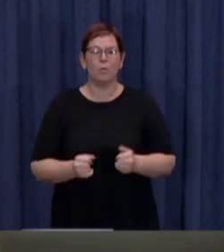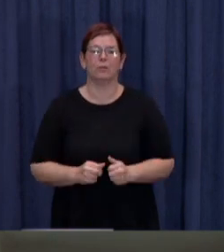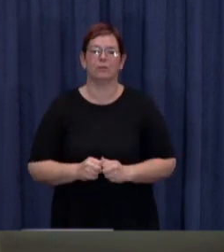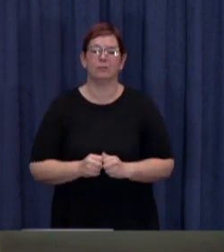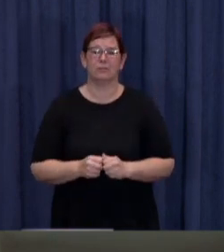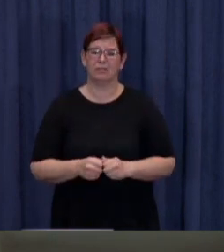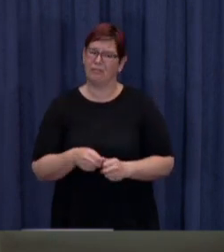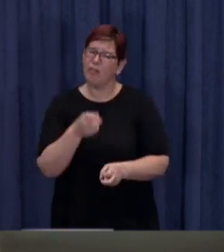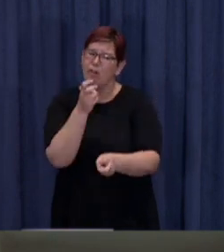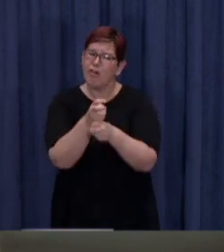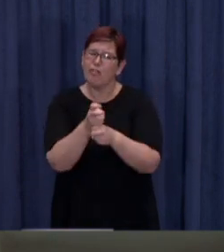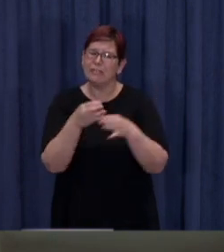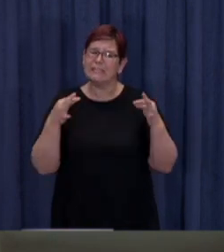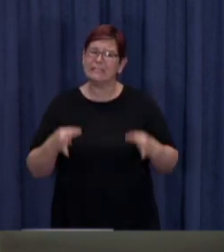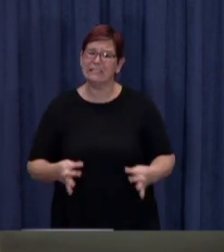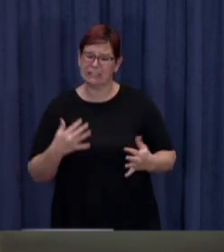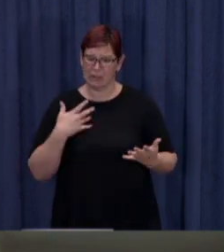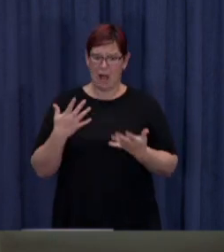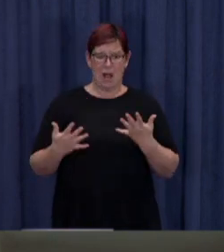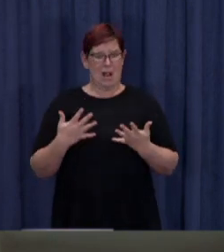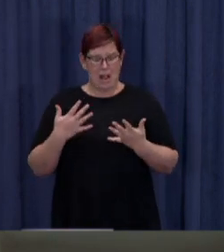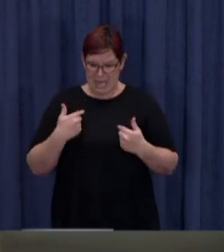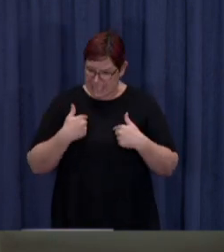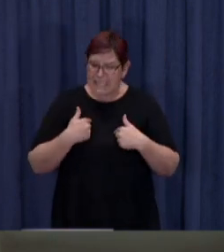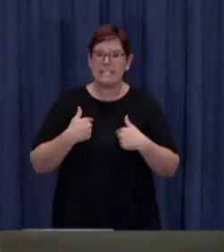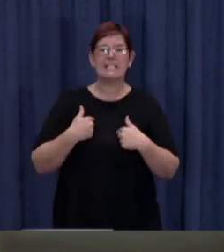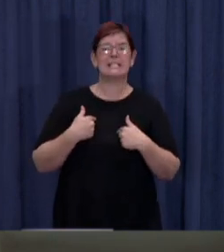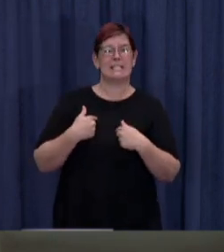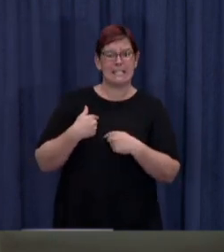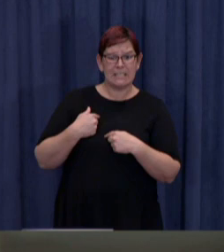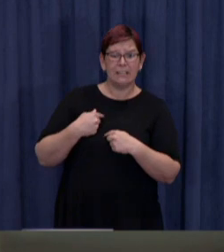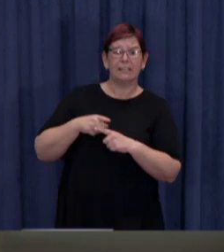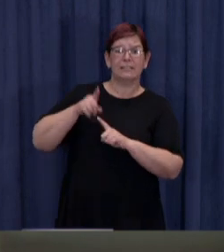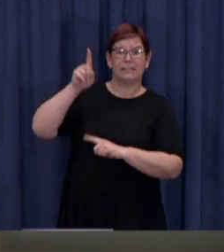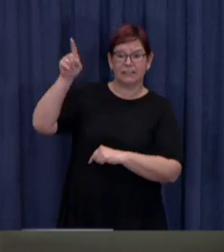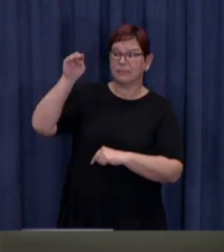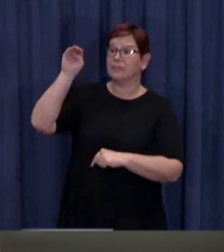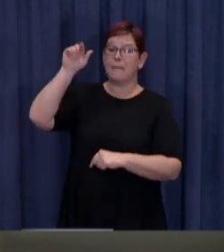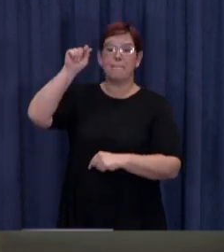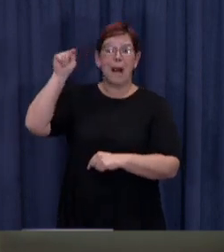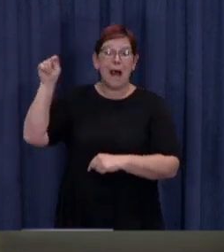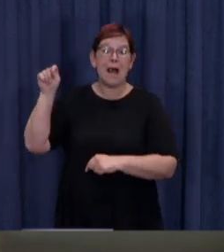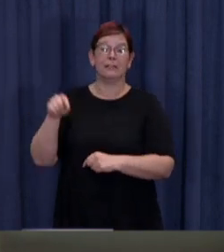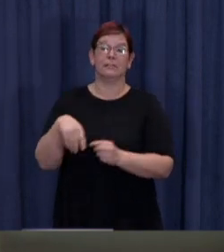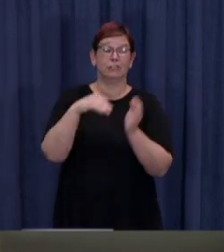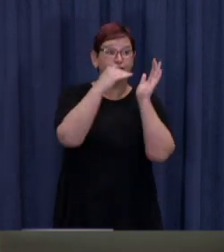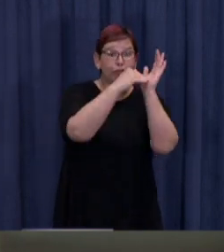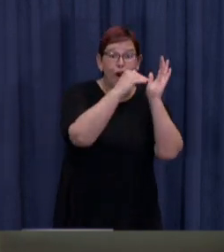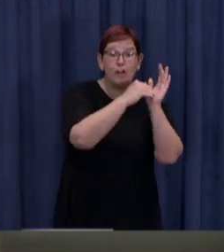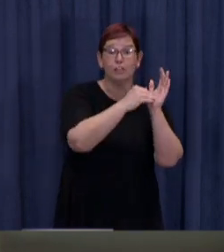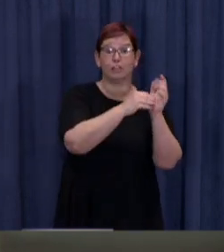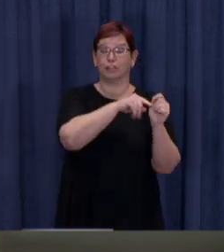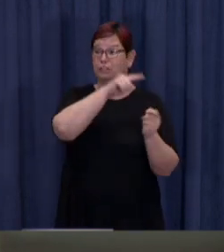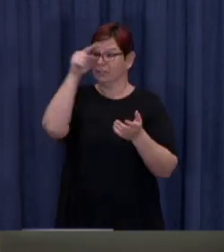Dr. Eileen de Villa our Medical Officer of Health where they recommended a declaration of emergency they told me that